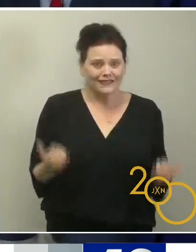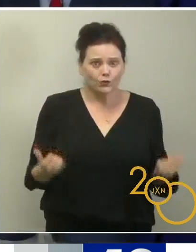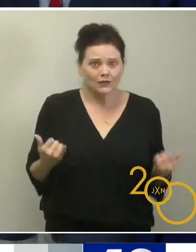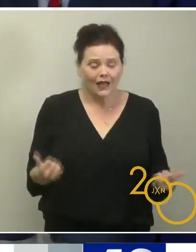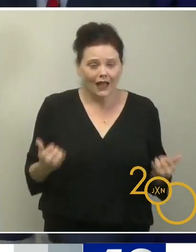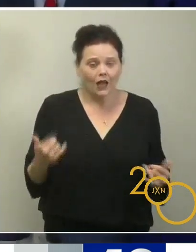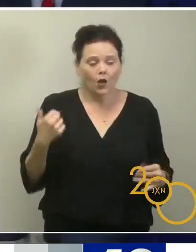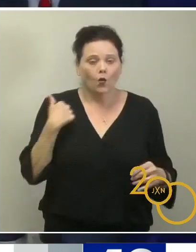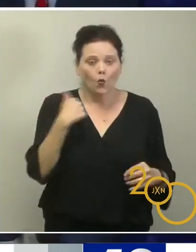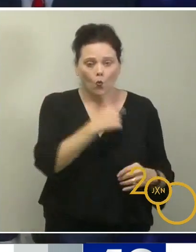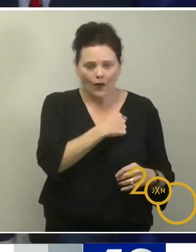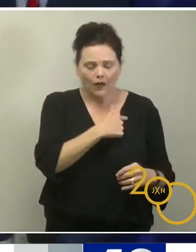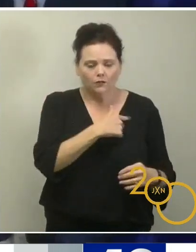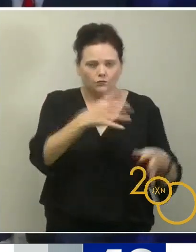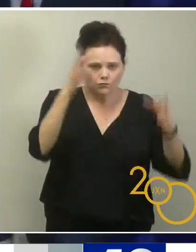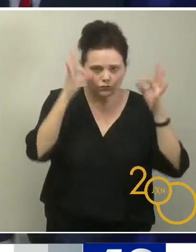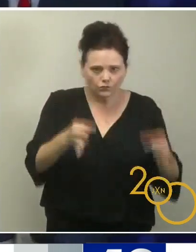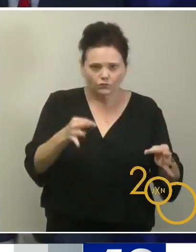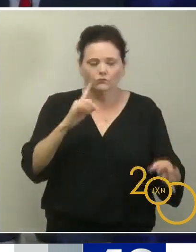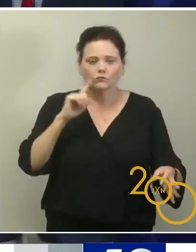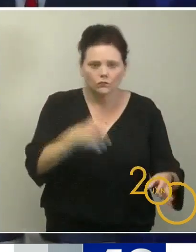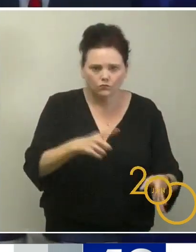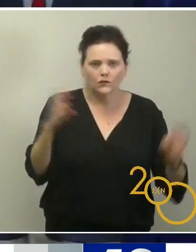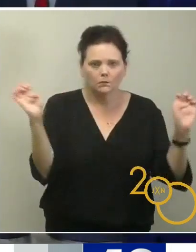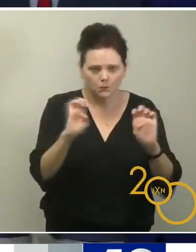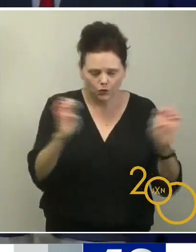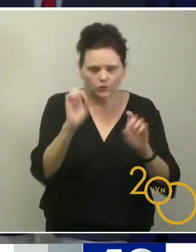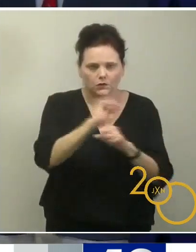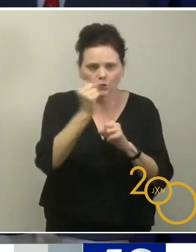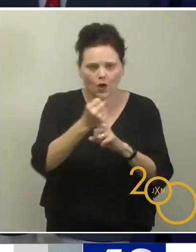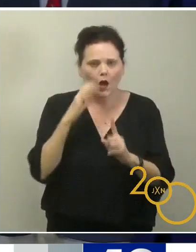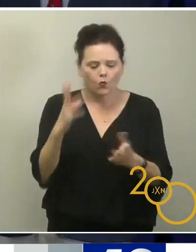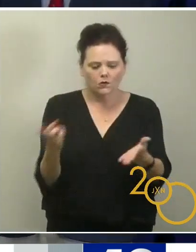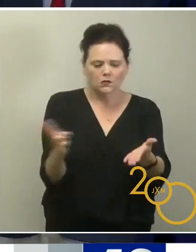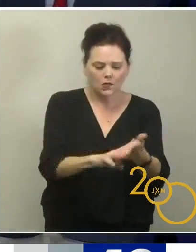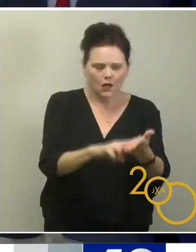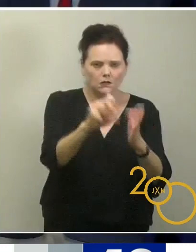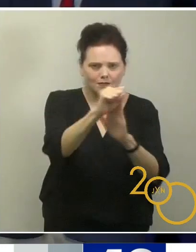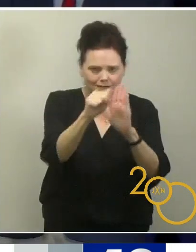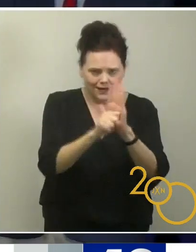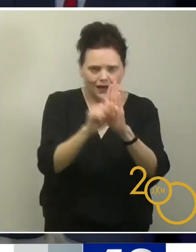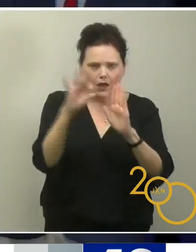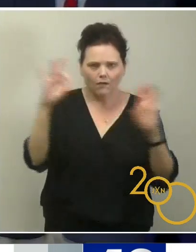WITH LEGISLATIVE LEADERSHIP WITH RESPECT TO THE LONG-TERM ISSUES.